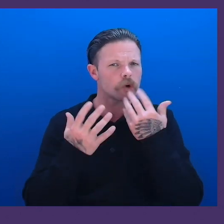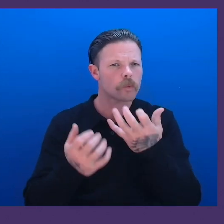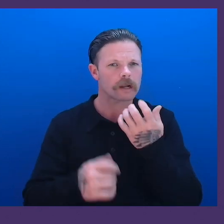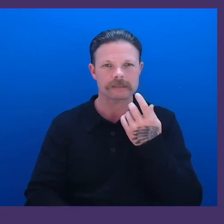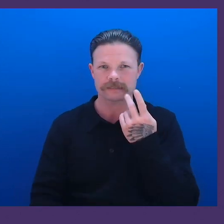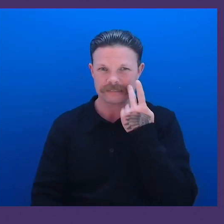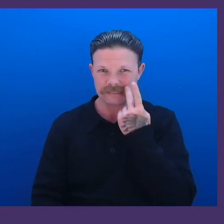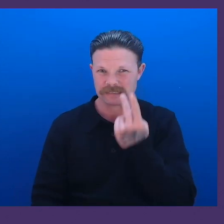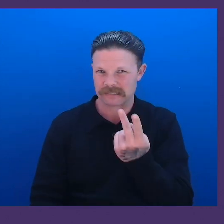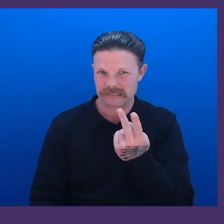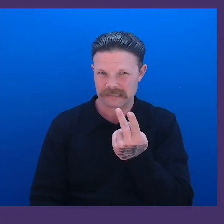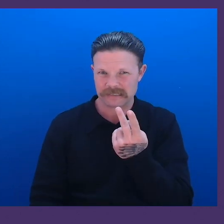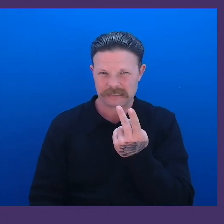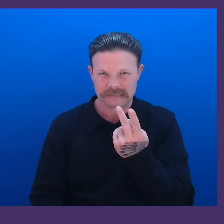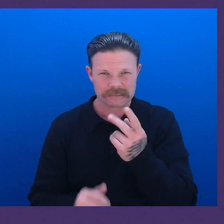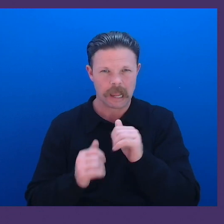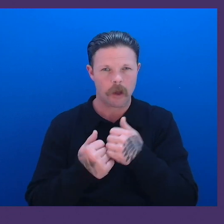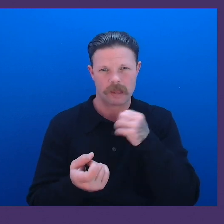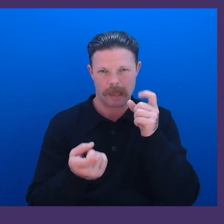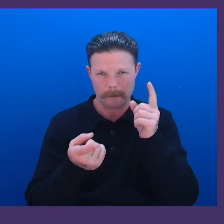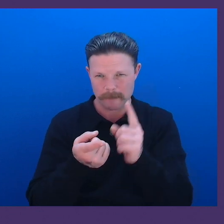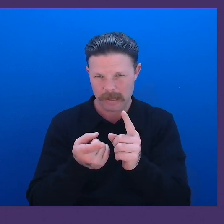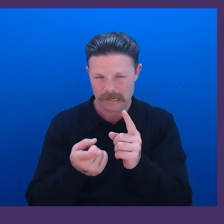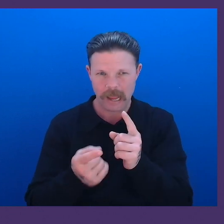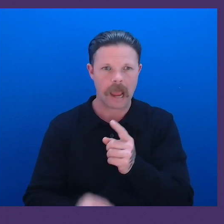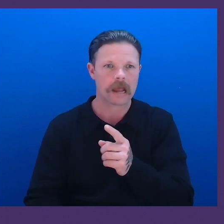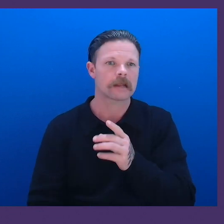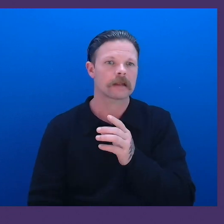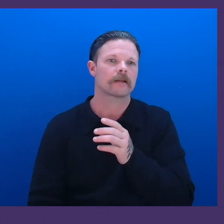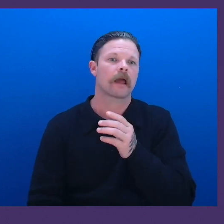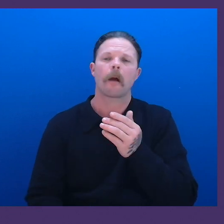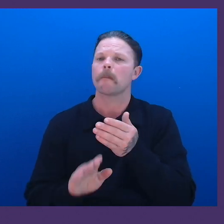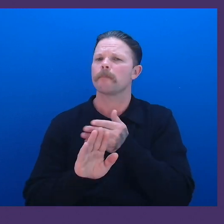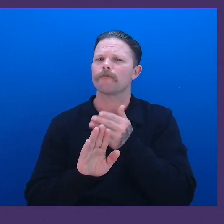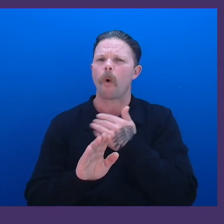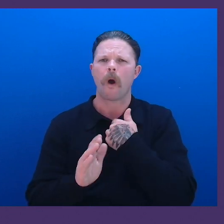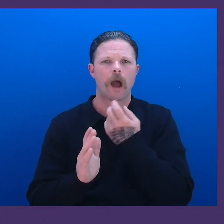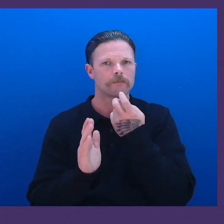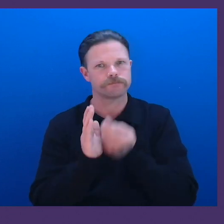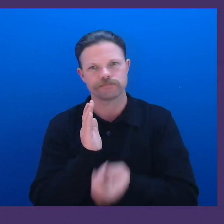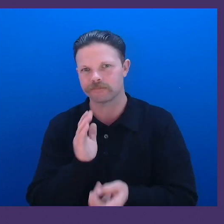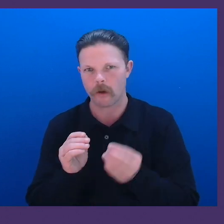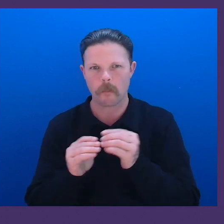So, before I dive into the details, one important thing. When you think about mitigations,